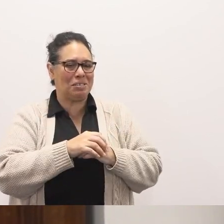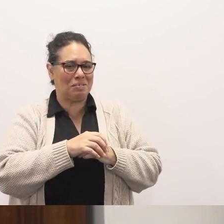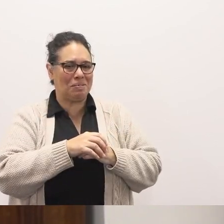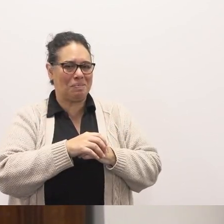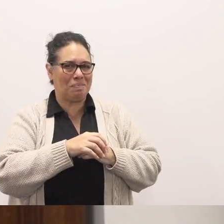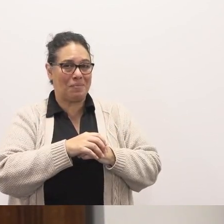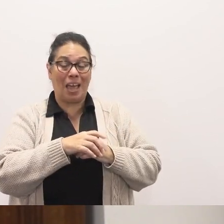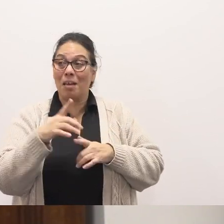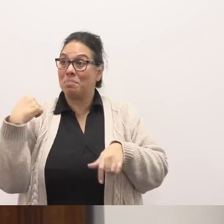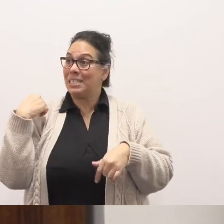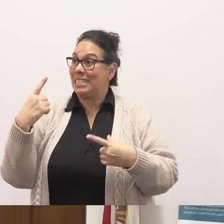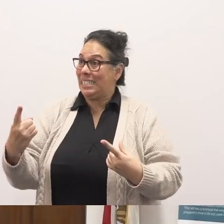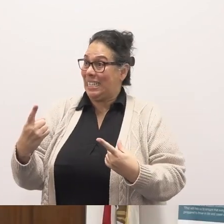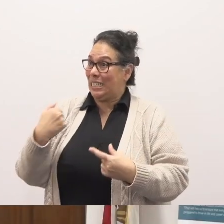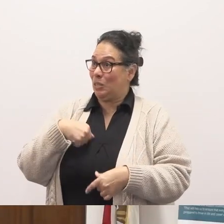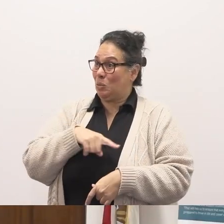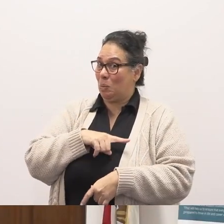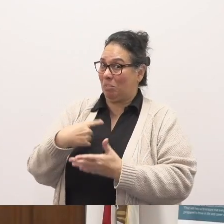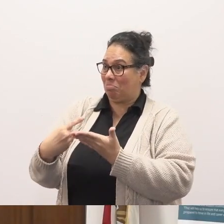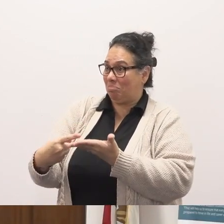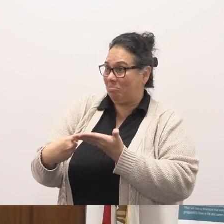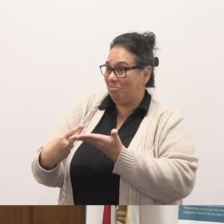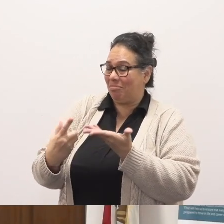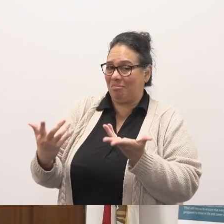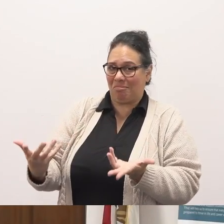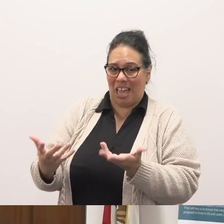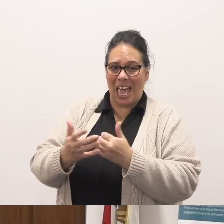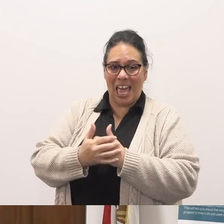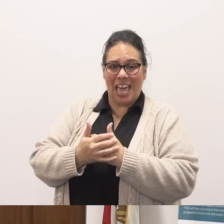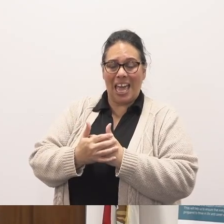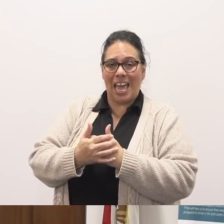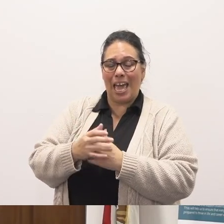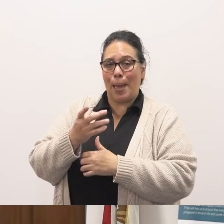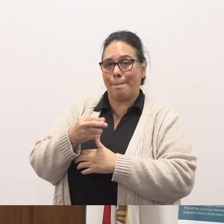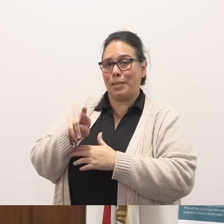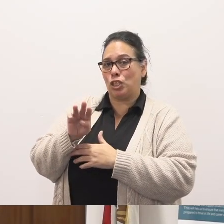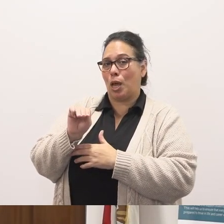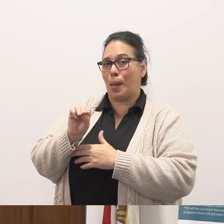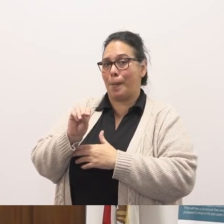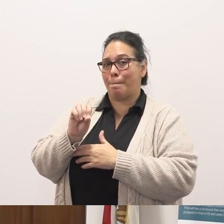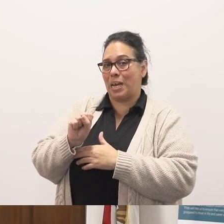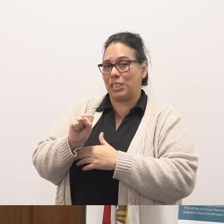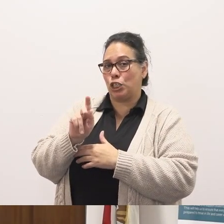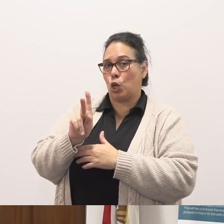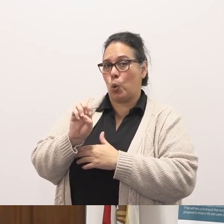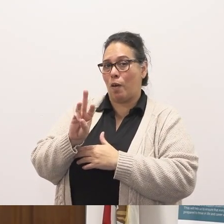And since we're on the subject, I'd like that Mr. Moskovitz remembered a couple more things we talked about.